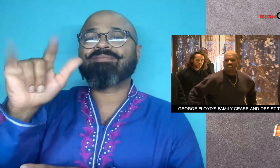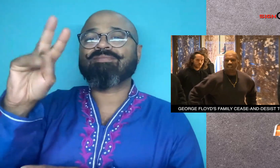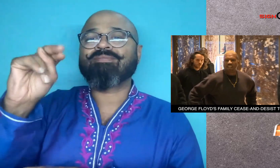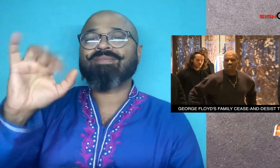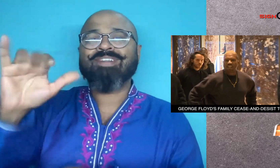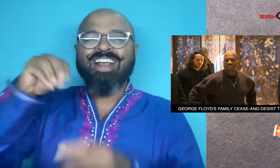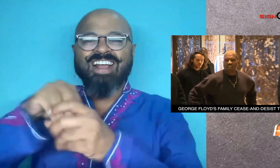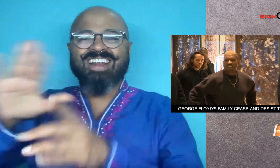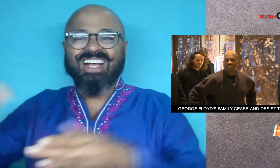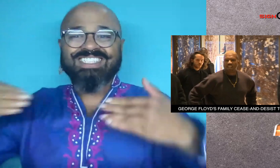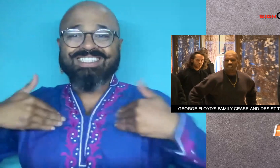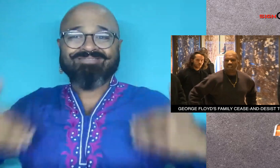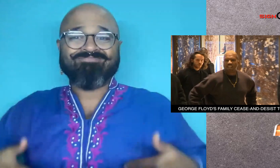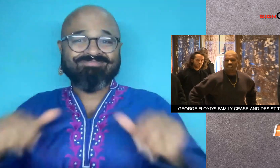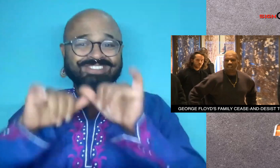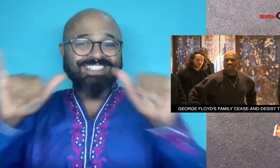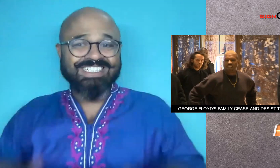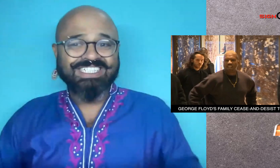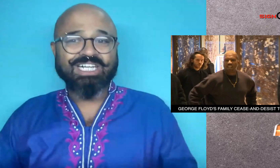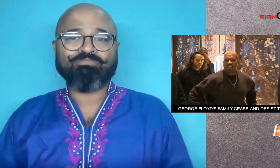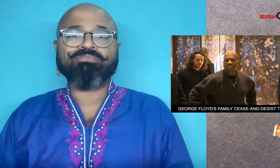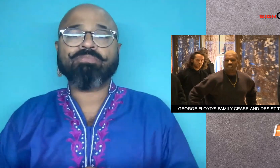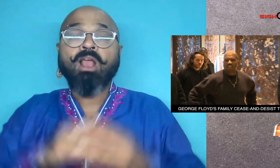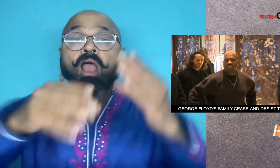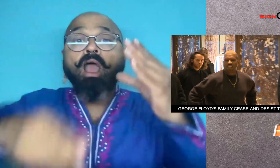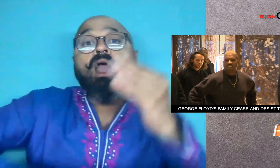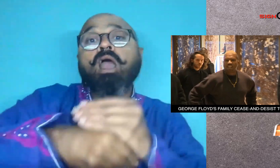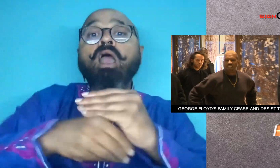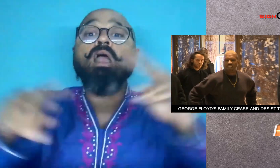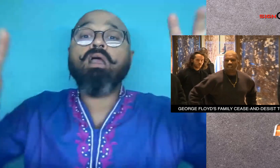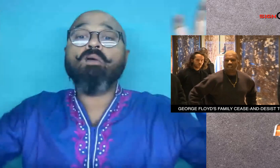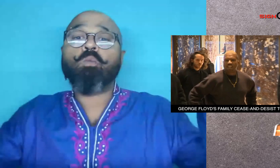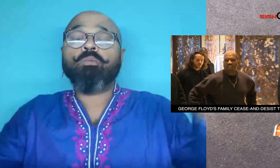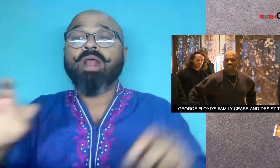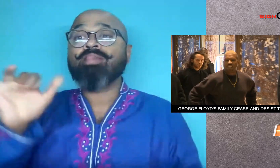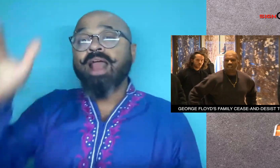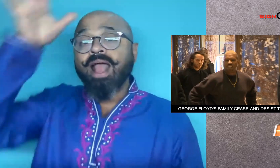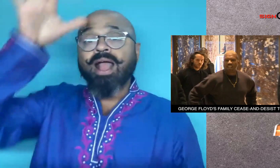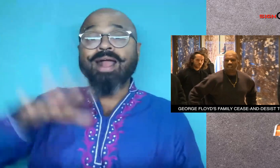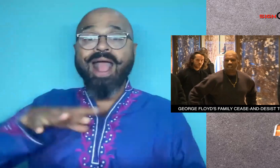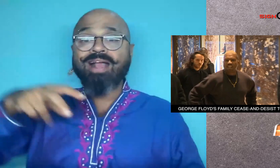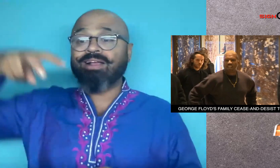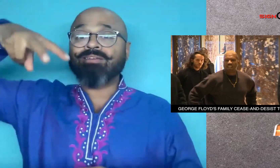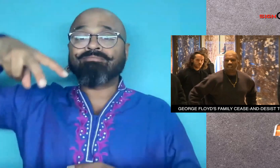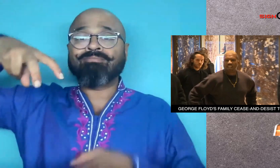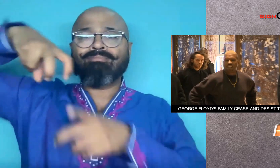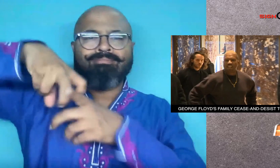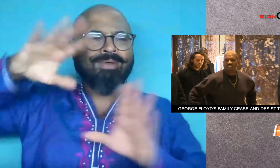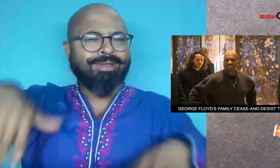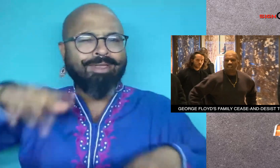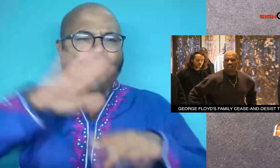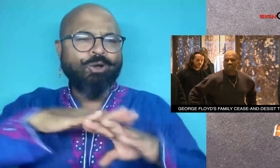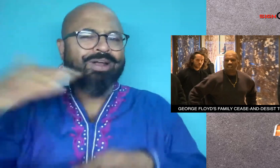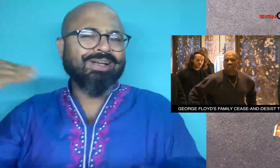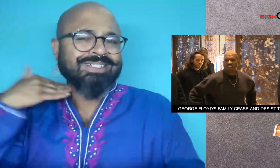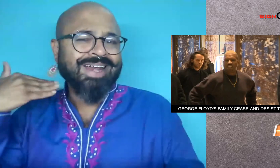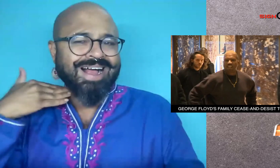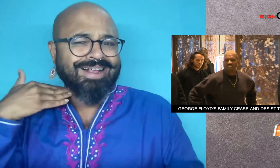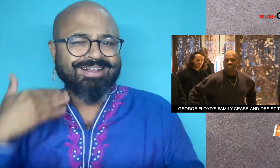death was due to fentanyl being in his system, adding quote "the guy's knee wasn't even on